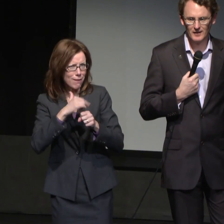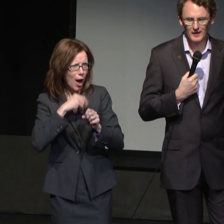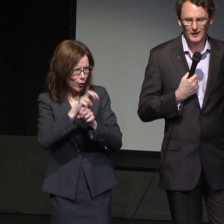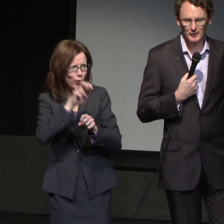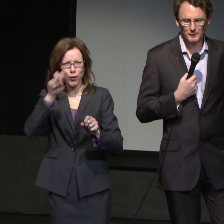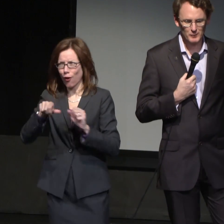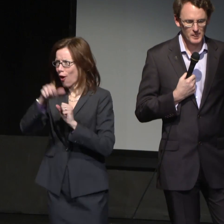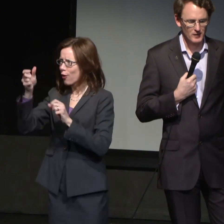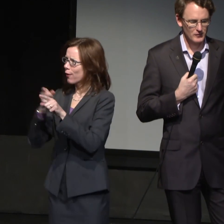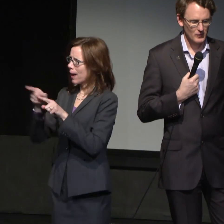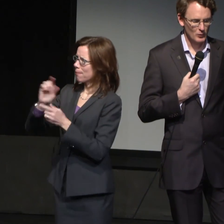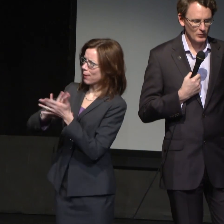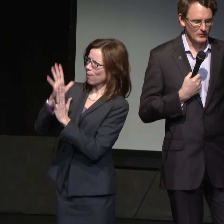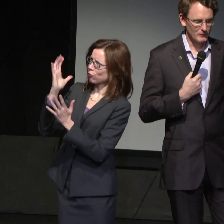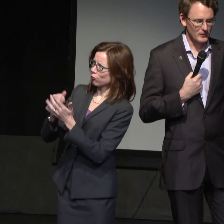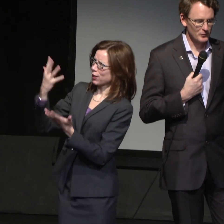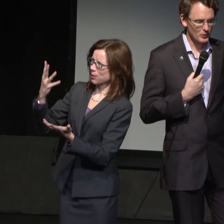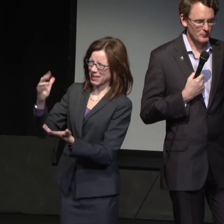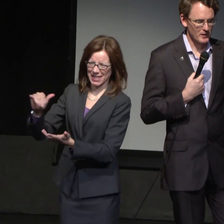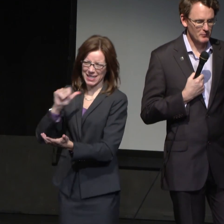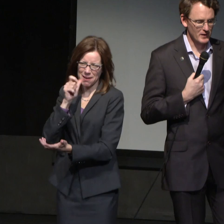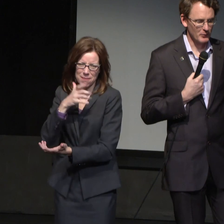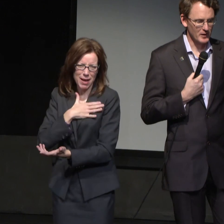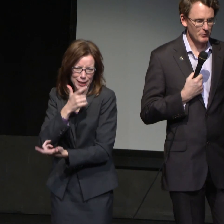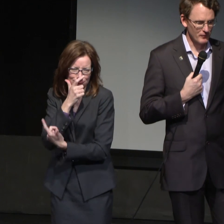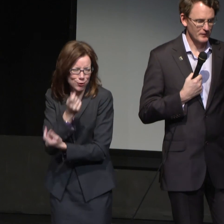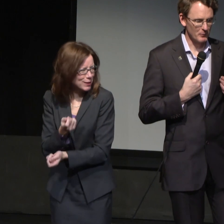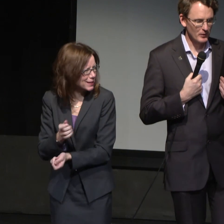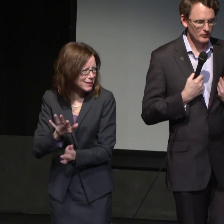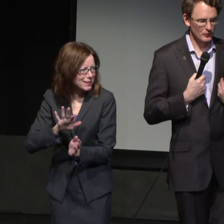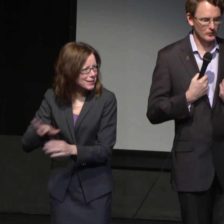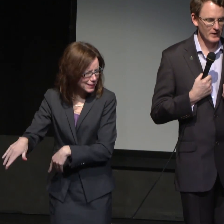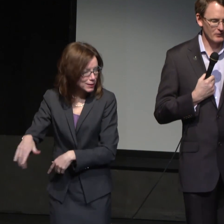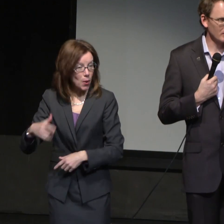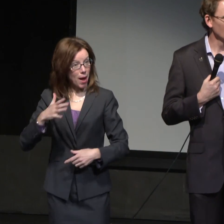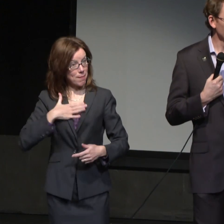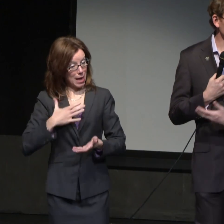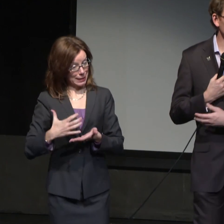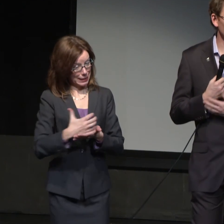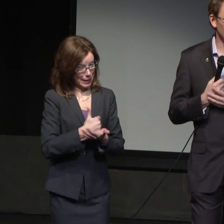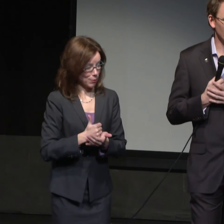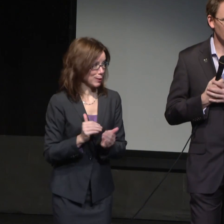So it's a very small amount of money we get, both in our personal salary, but also in our research